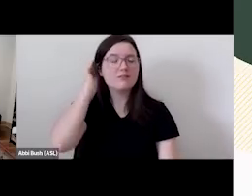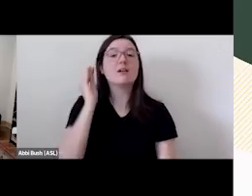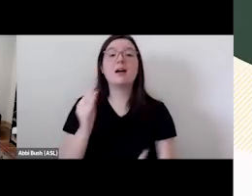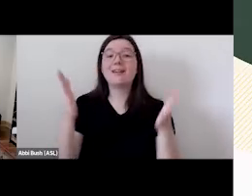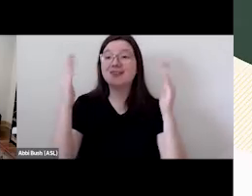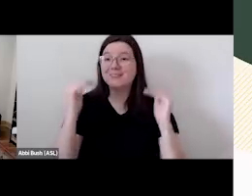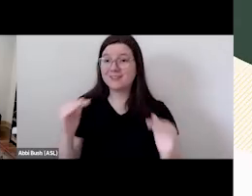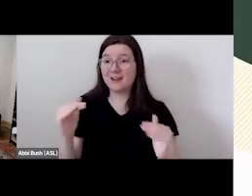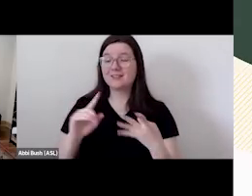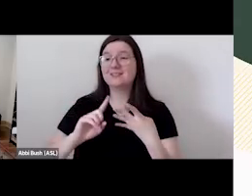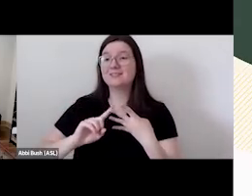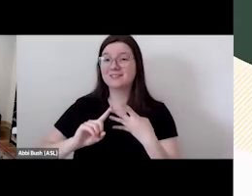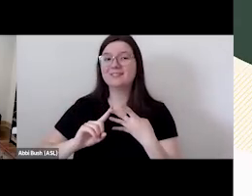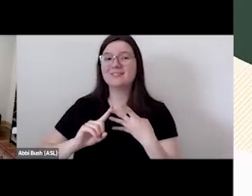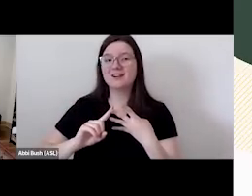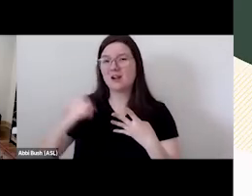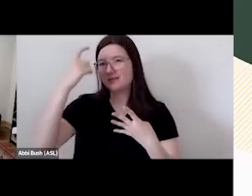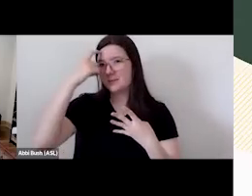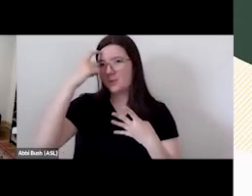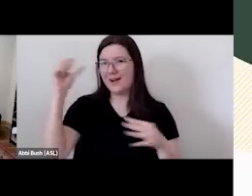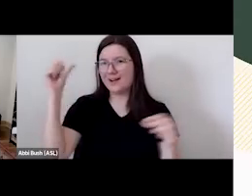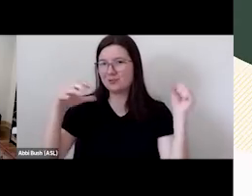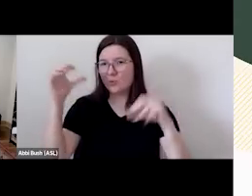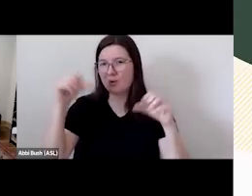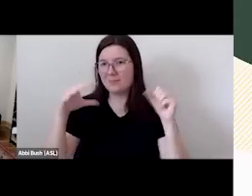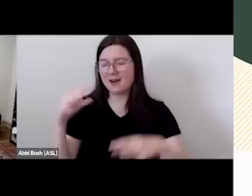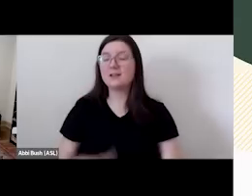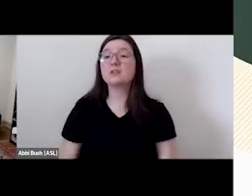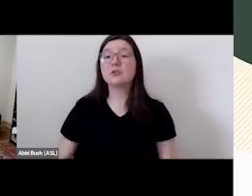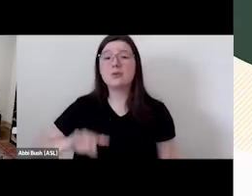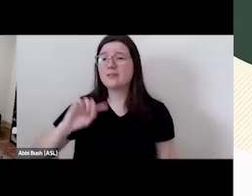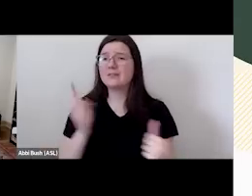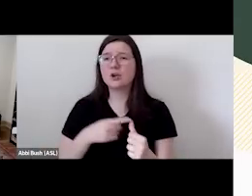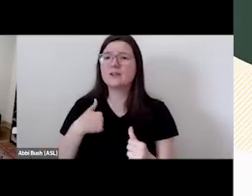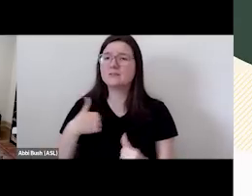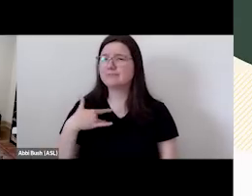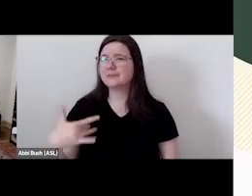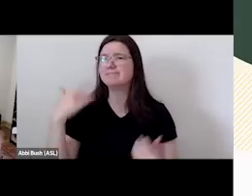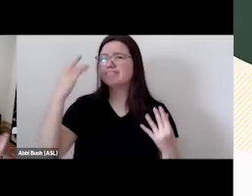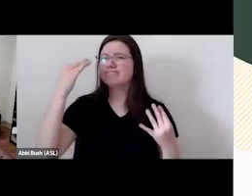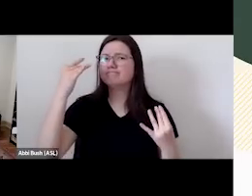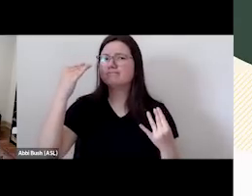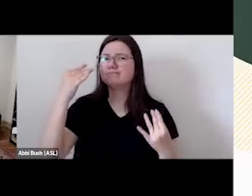I like to start with the question of what's their level of insight? And so by that I mean